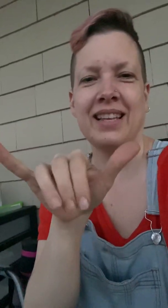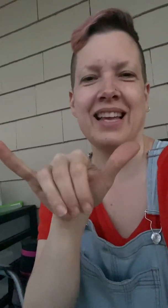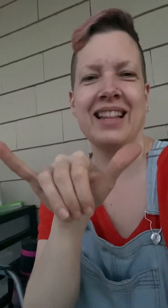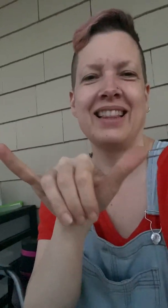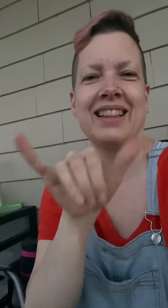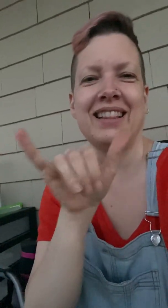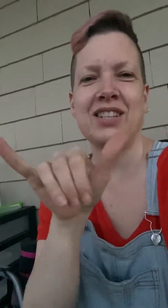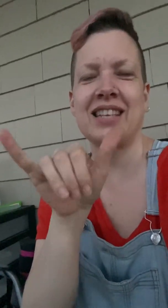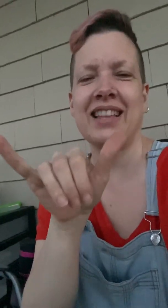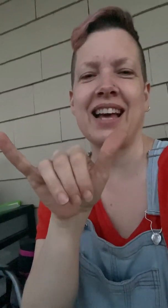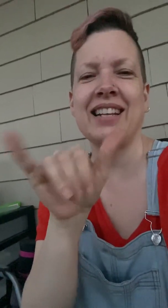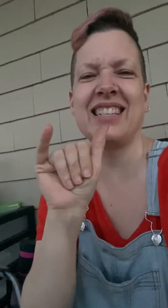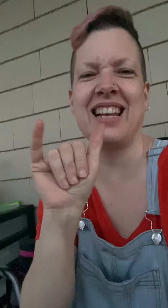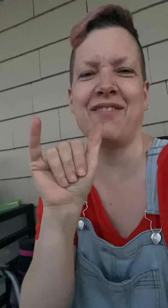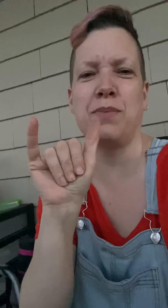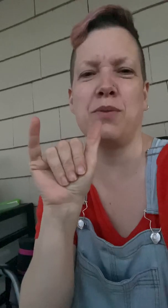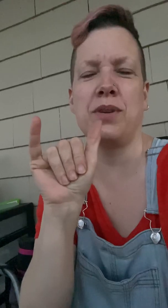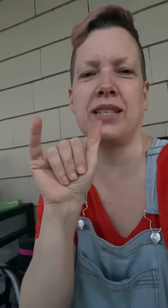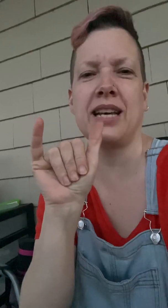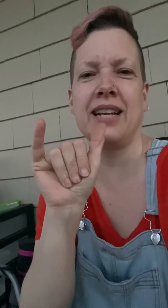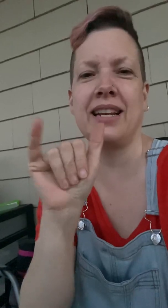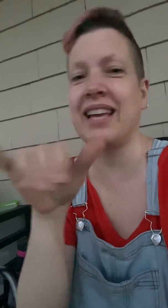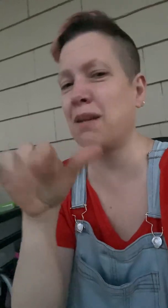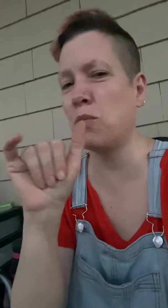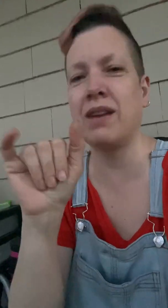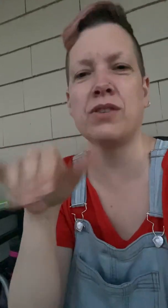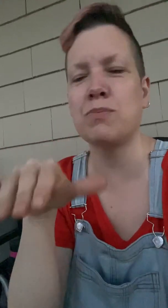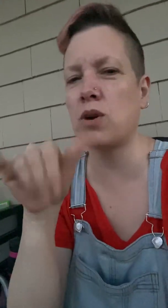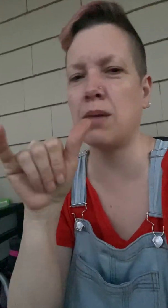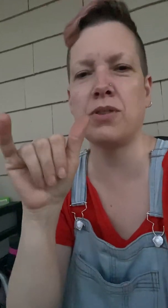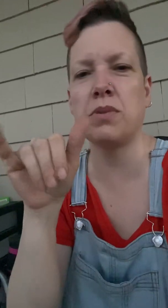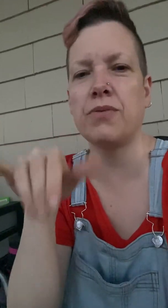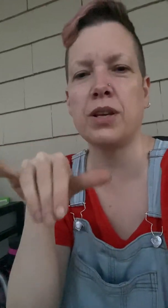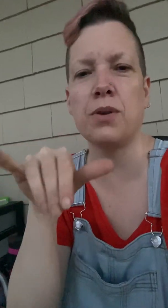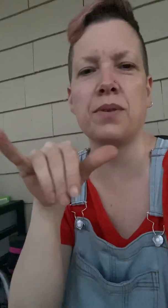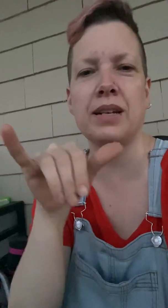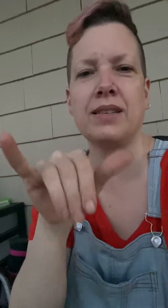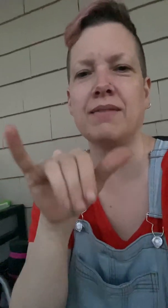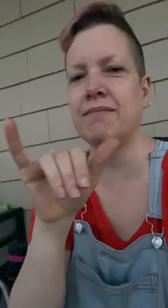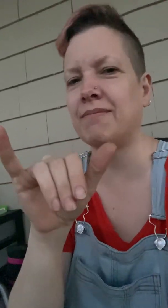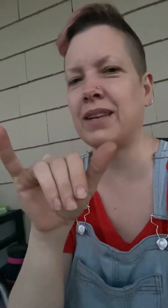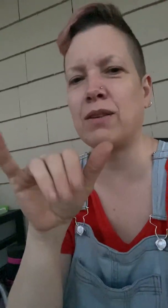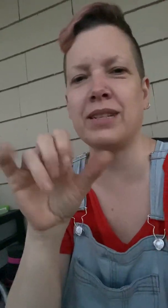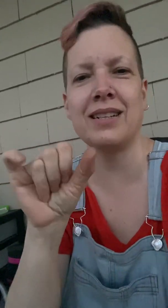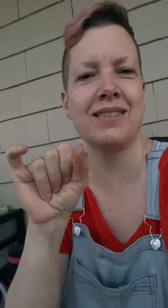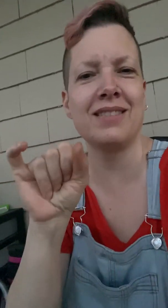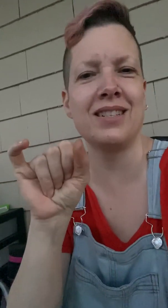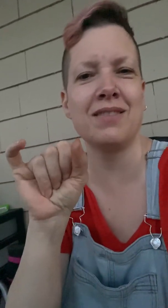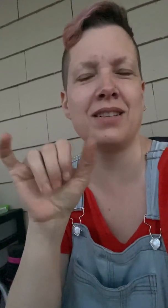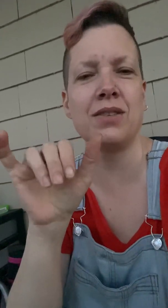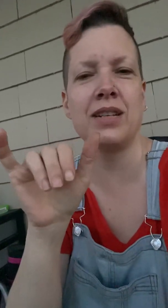and just like that. It doesn't have to be real tight, it can... whatever is more comfortable for you. I don't tend to do it too tight